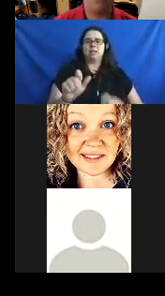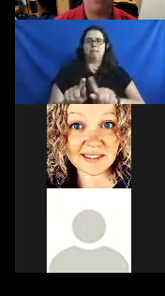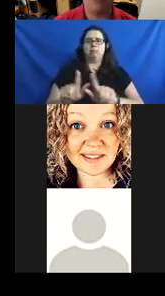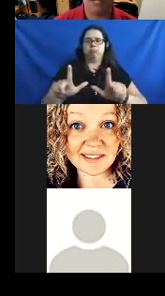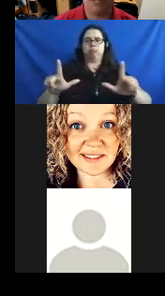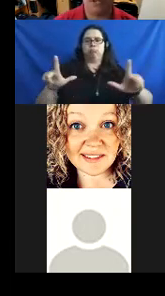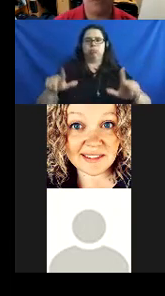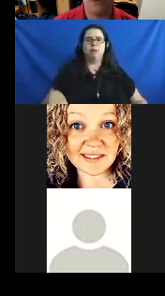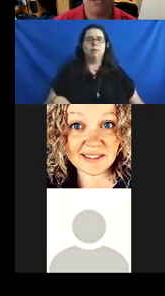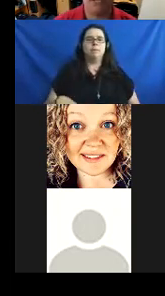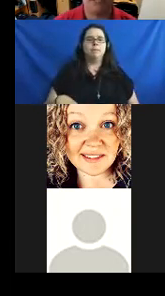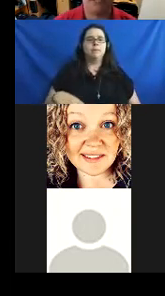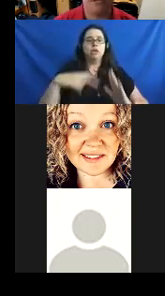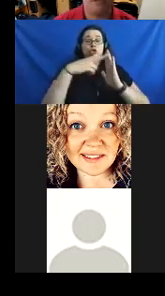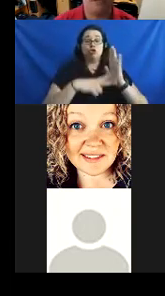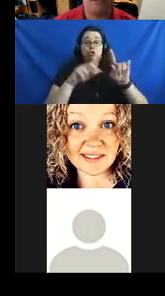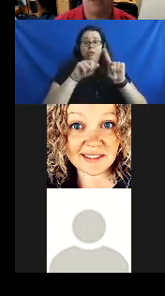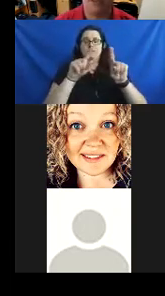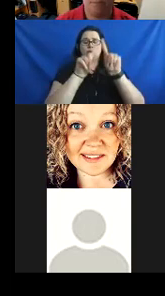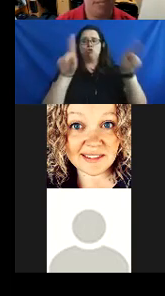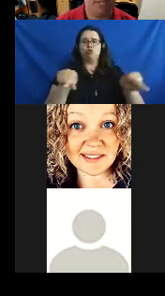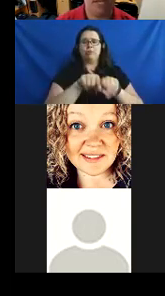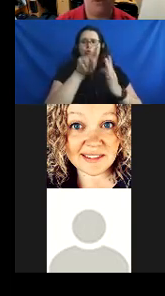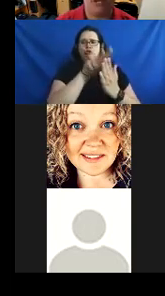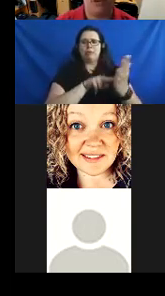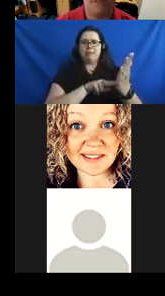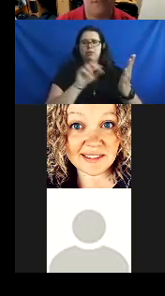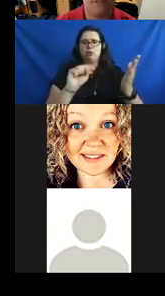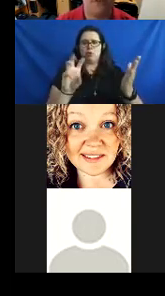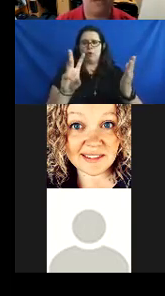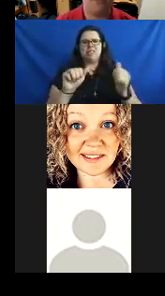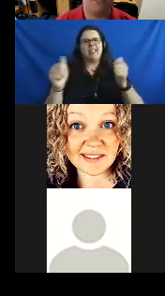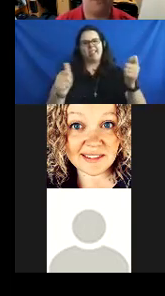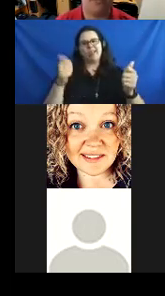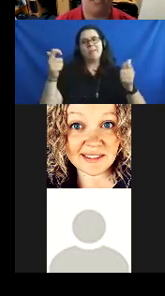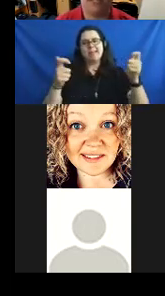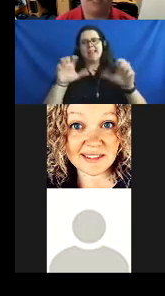SCREEN READING SOFTWARE WOULD INCLUDE THINGS LIKE JAWS,